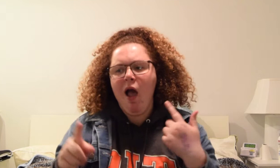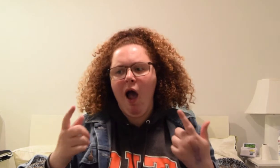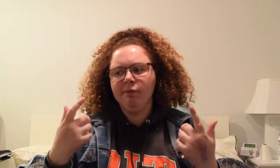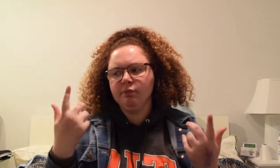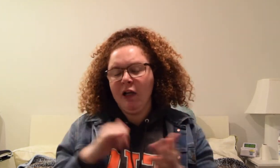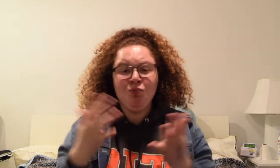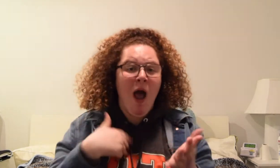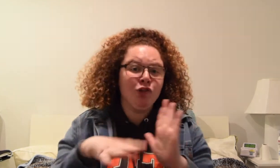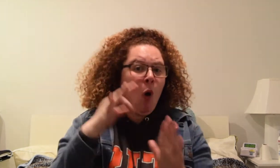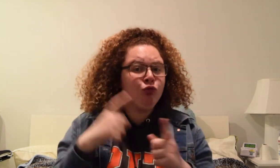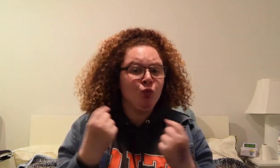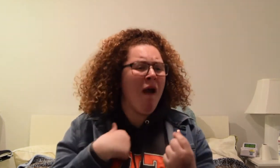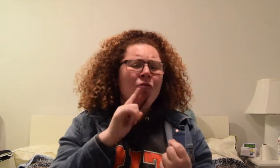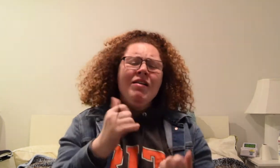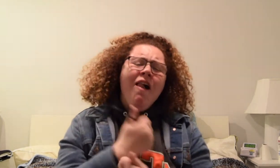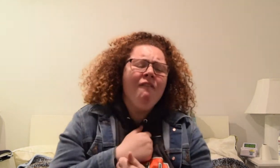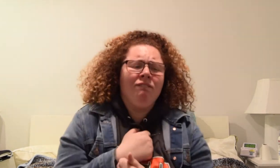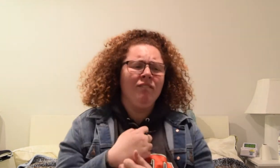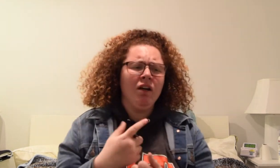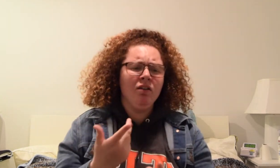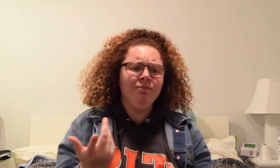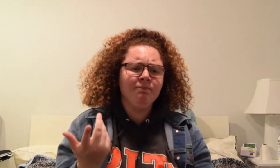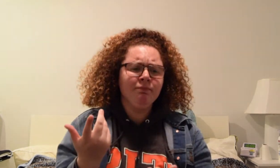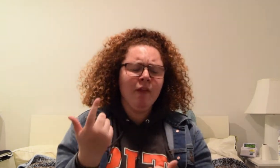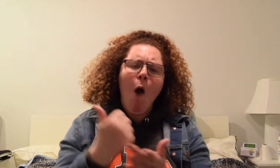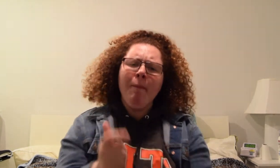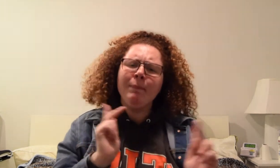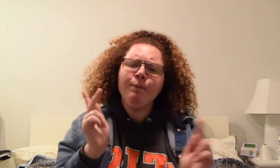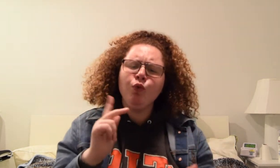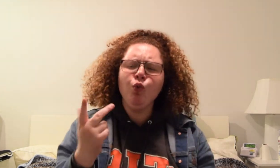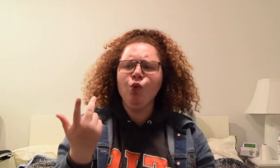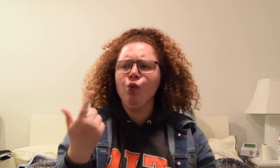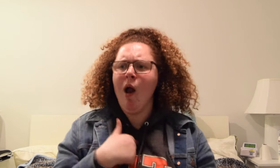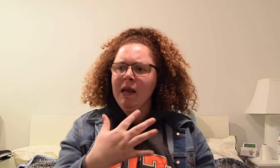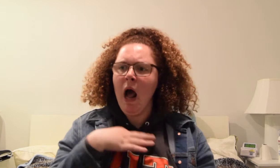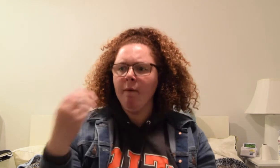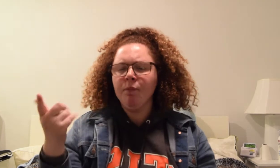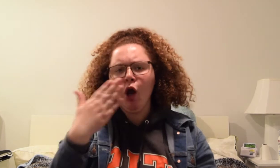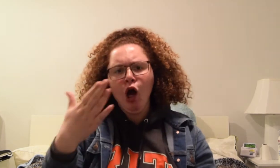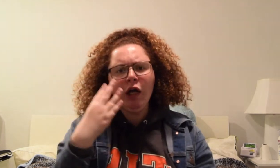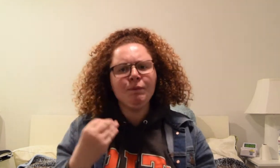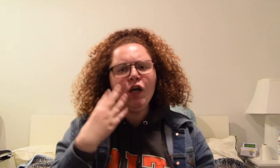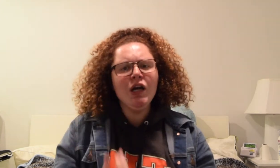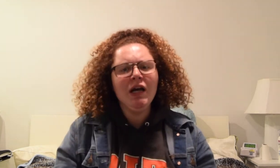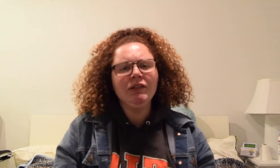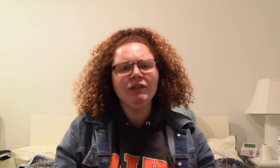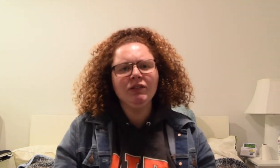But that's what I chose to do. I do really enjoy helping people and giving them a good experience